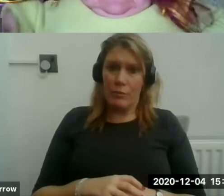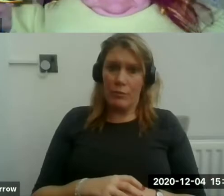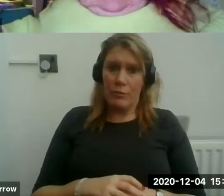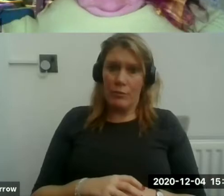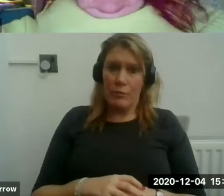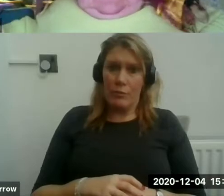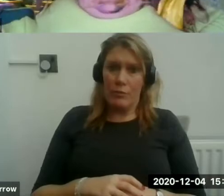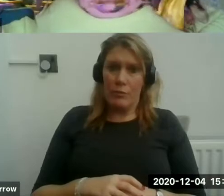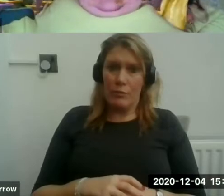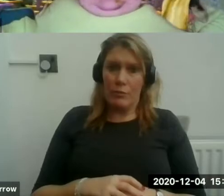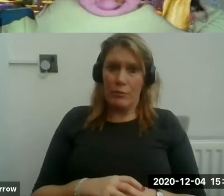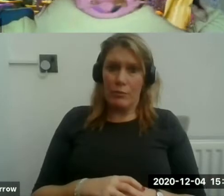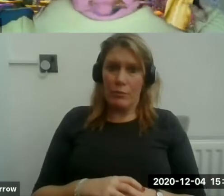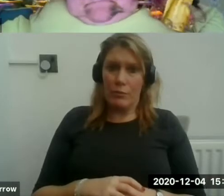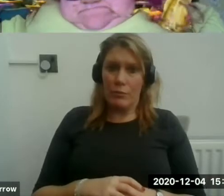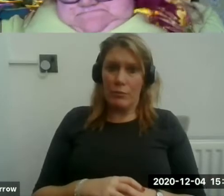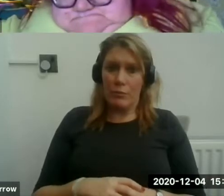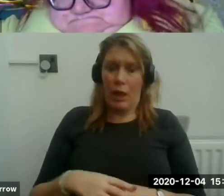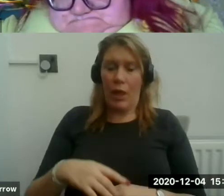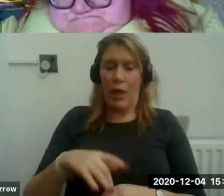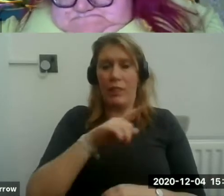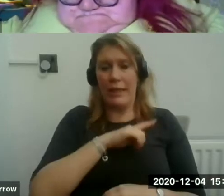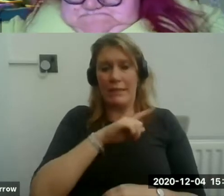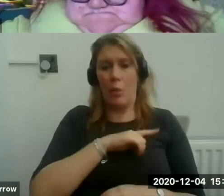conversations that I then went away, wrote